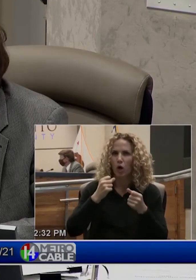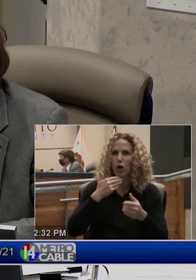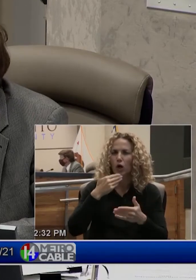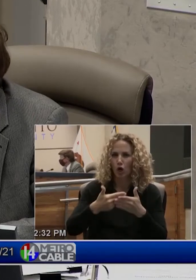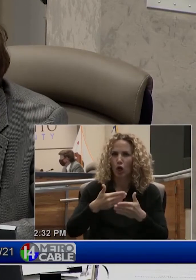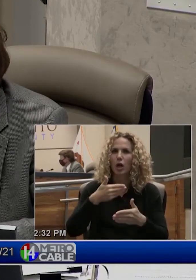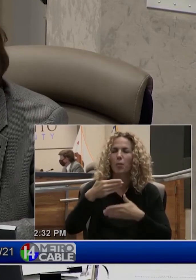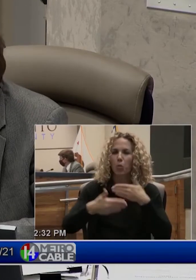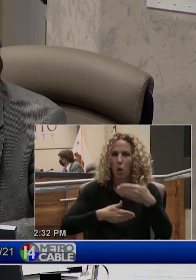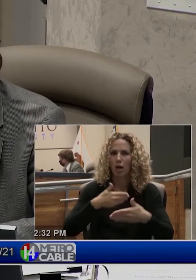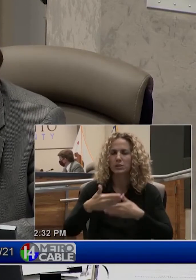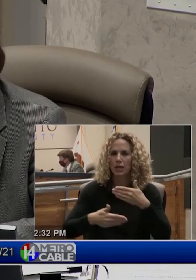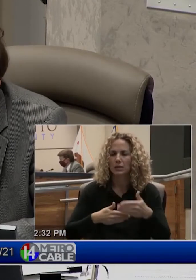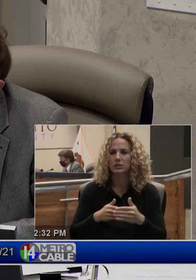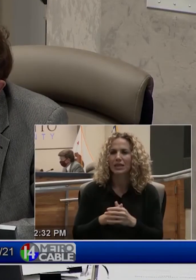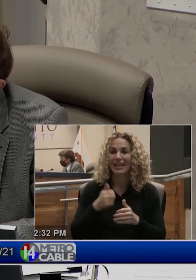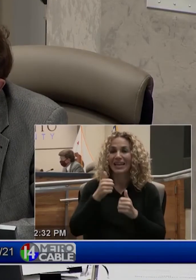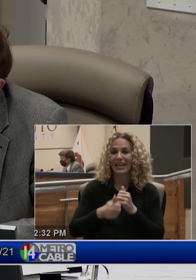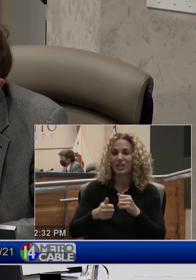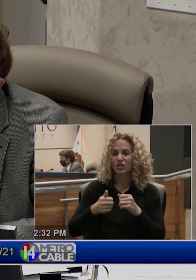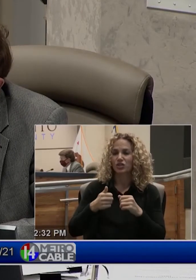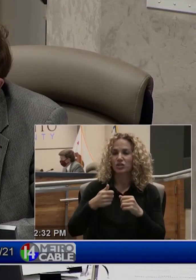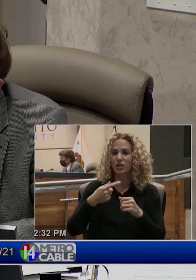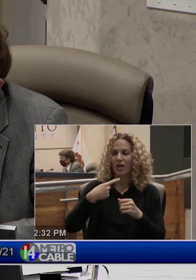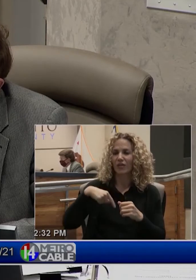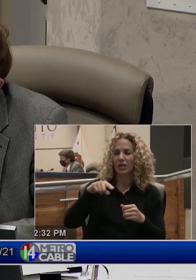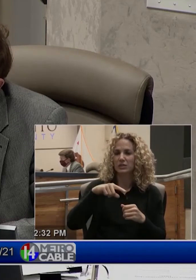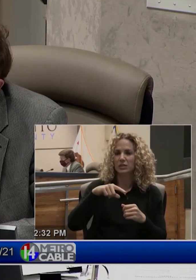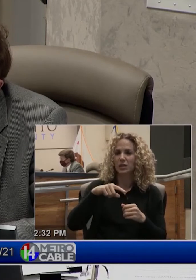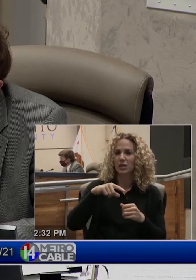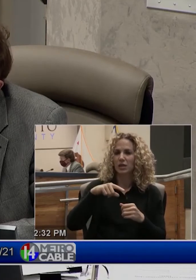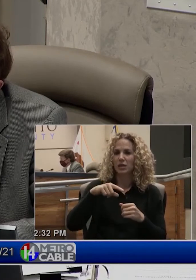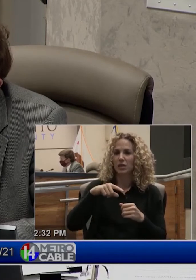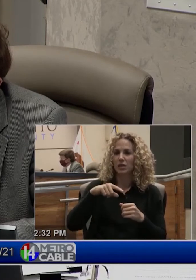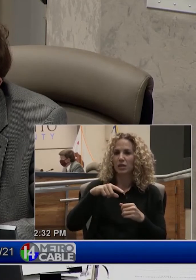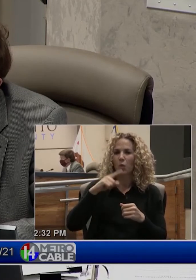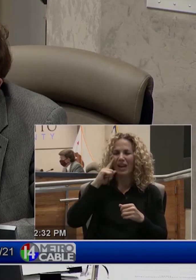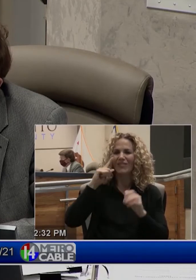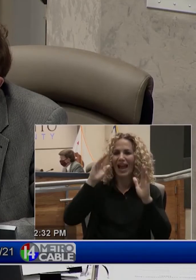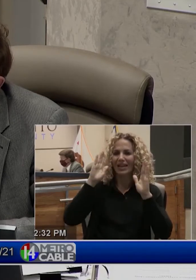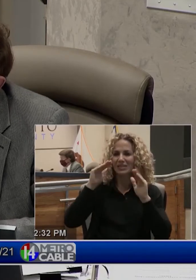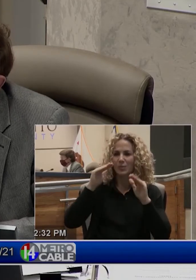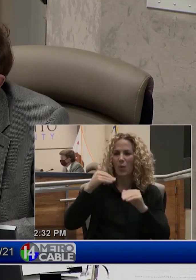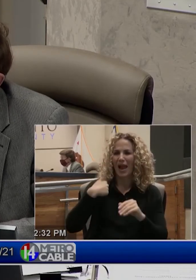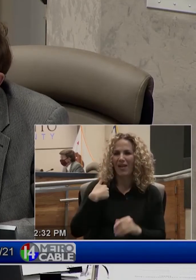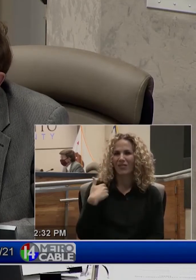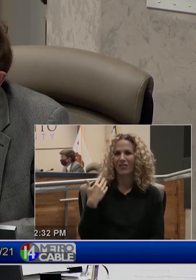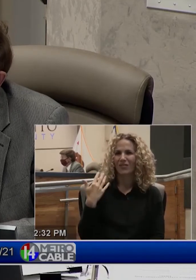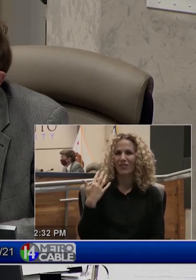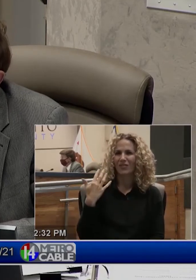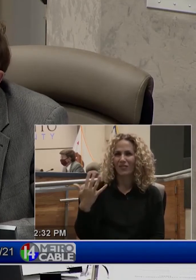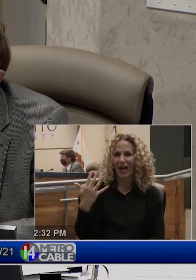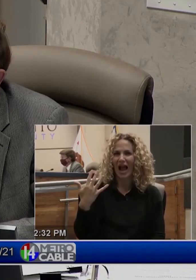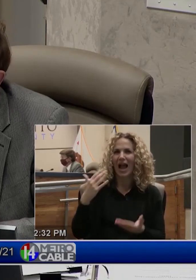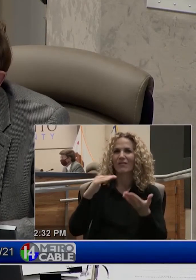PROCESS AND I WANTED TO MAKE NOTE, EACH OF US HAVE HAD NOTE, EACH OF US HAVE HAD BRIEFINGS IT'S ANTICIPATED TO BRIEFINGS IT'S ANTICIPATED TO HAVE FIVE COMMUNITY MEETINGS,